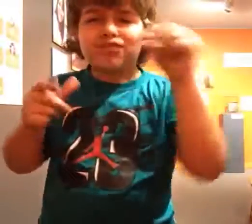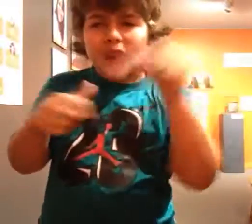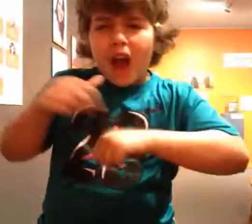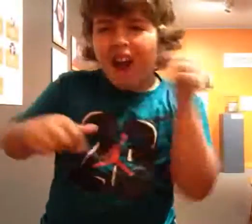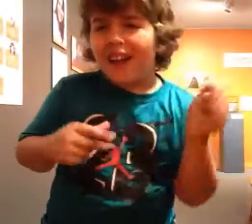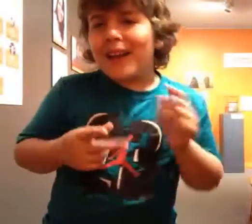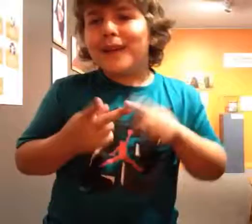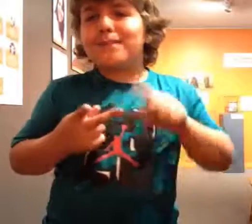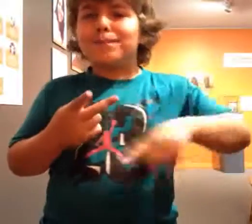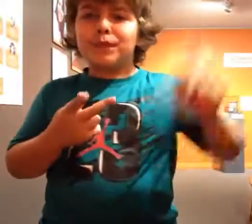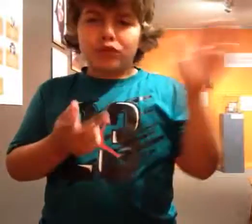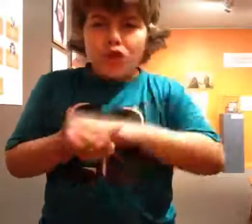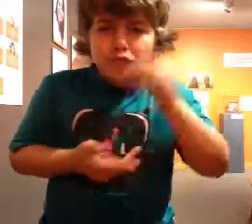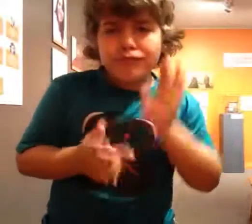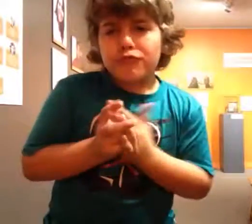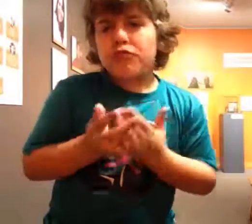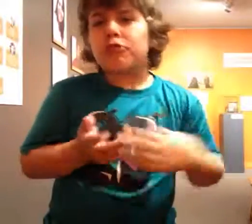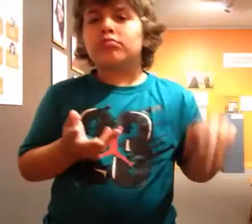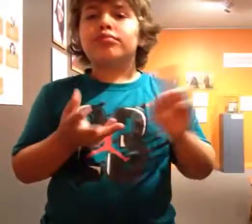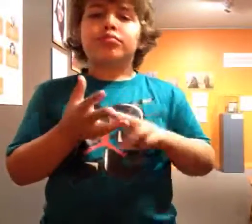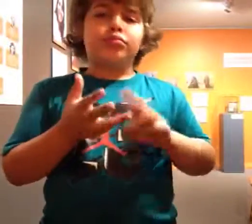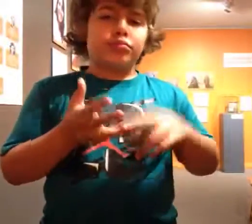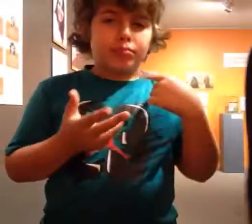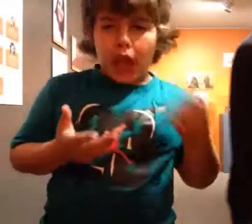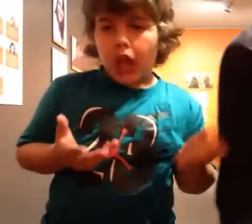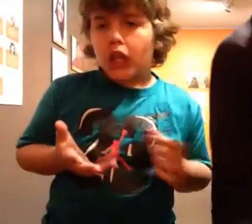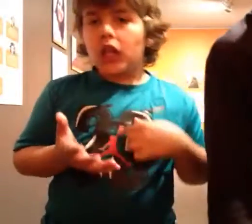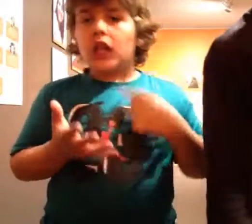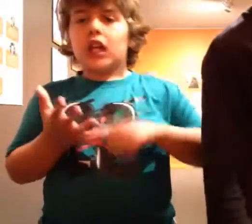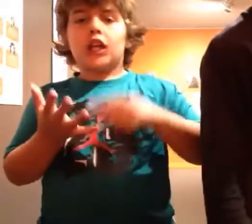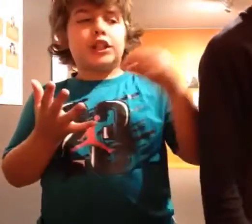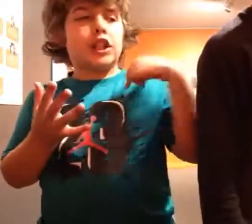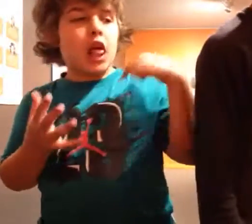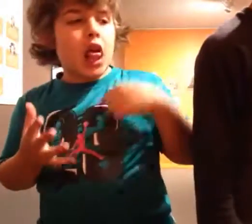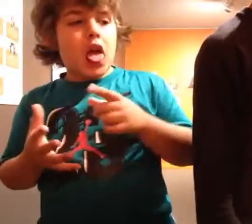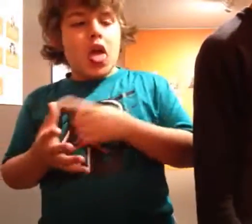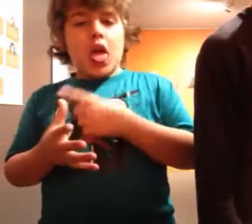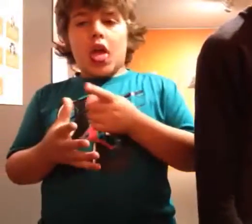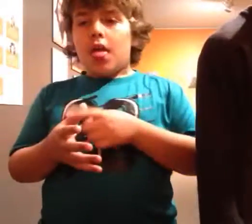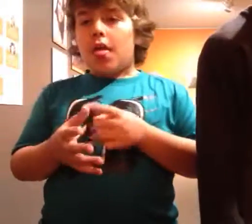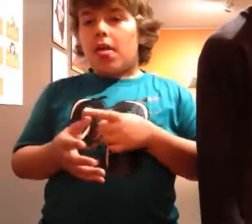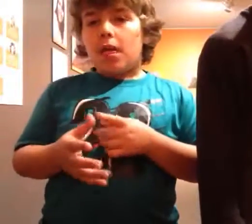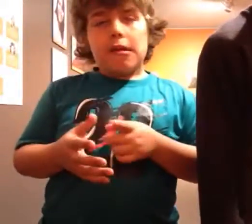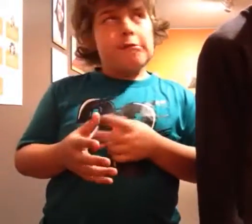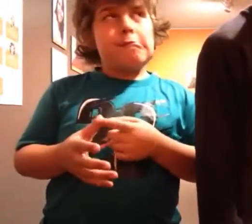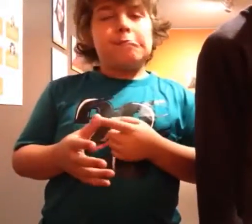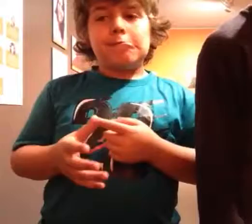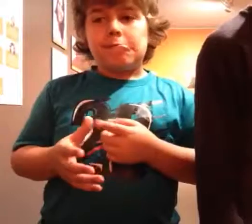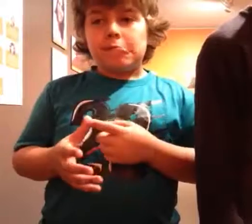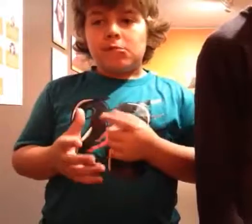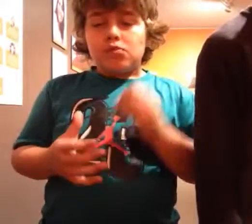science, reading, gym, and more.